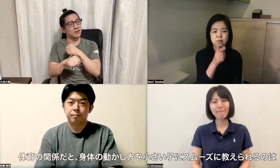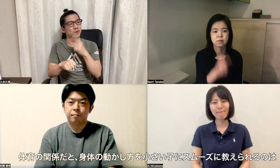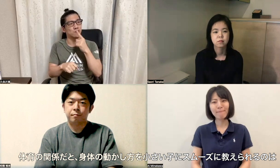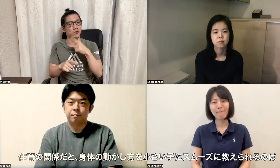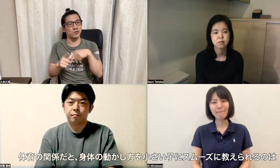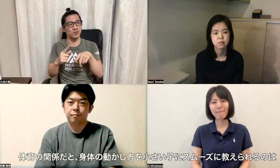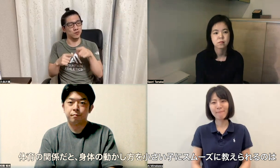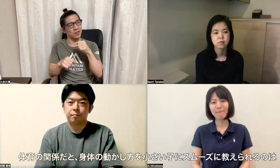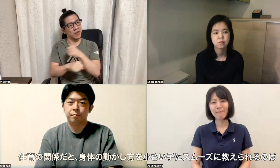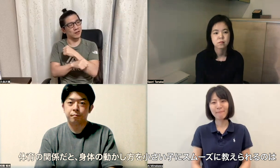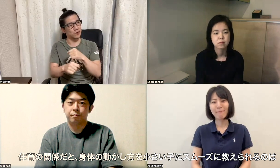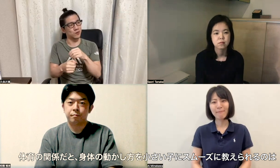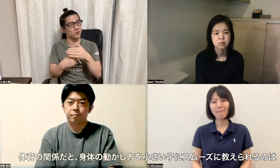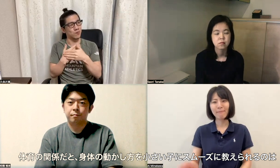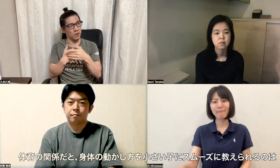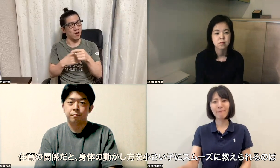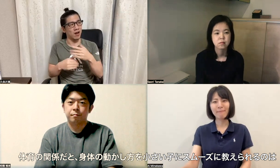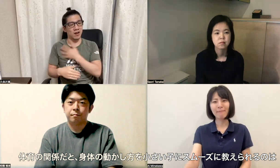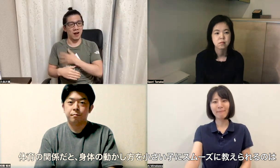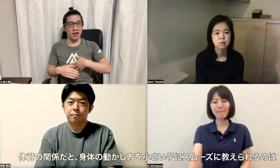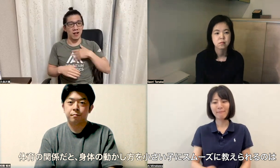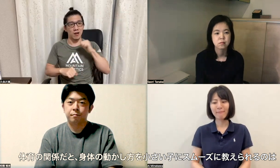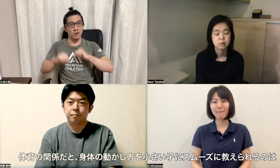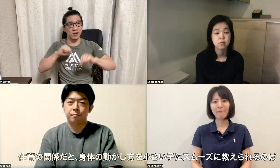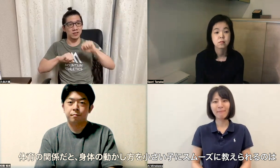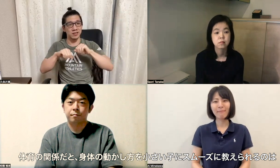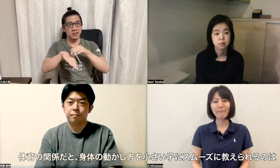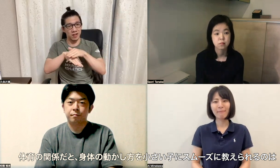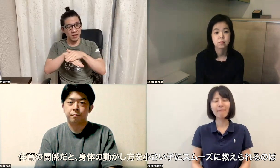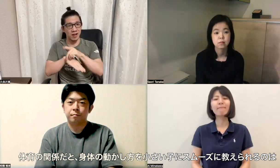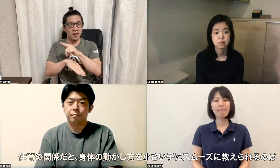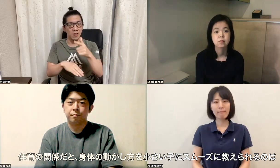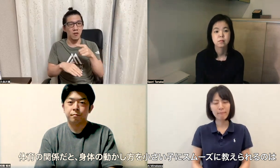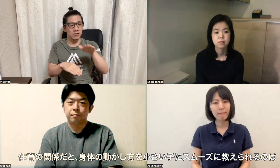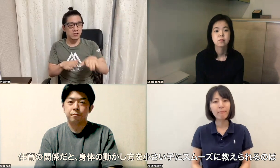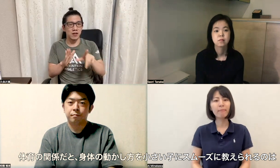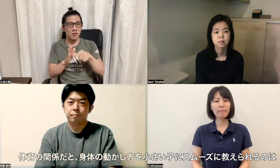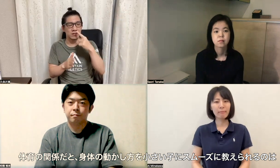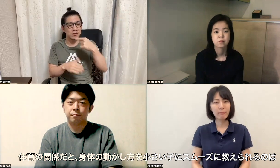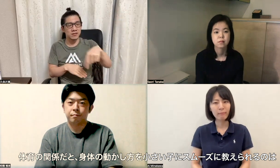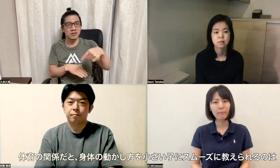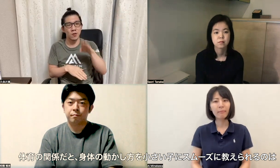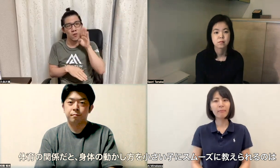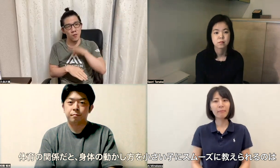In terms of PE, it may be connected to being able to